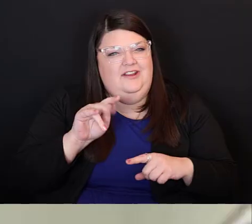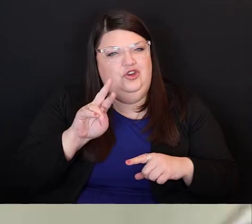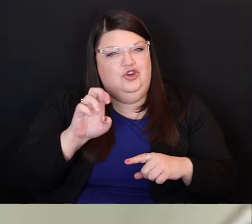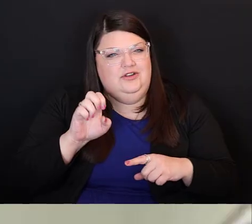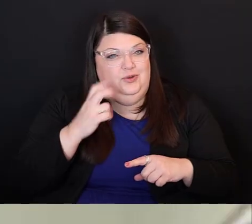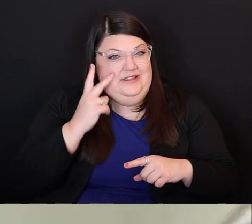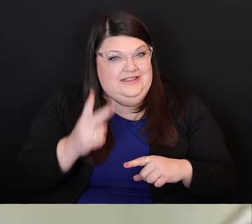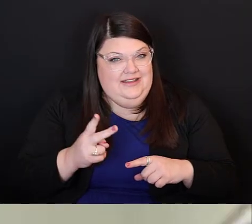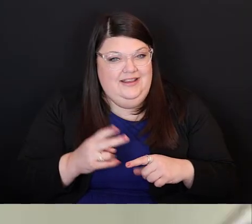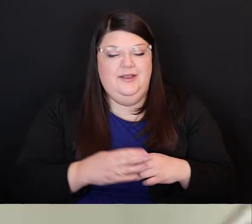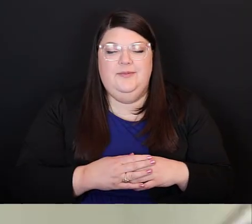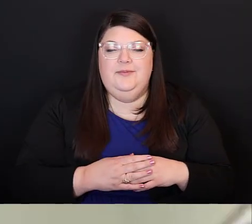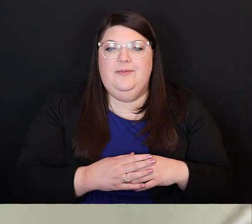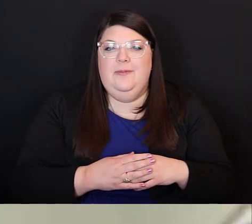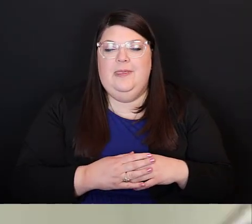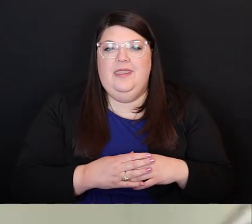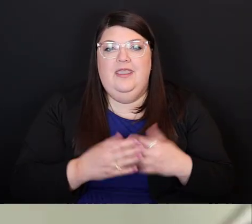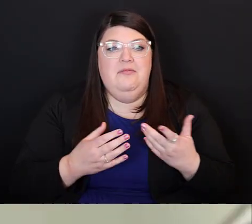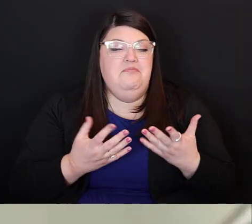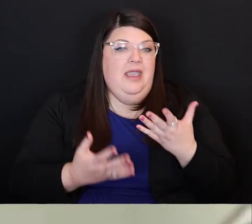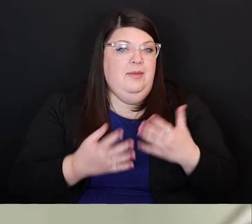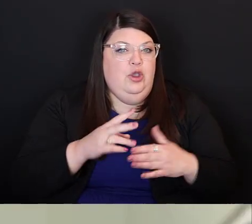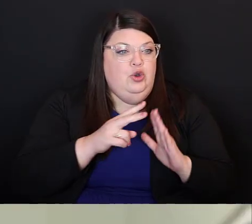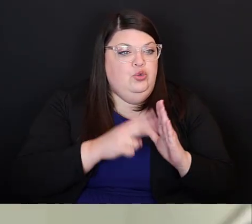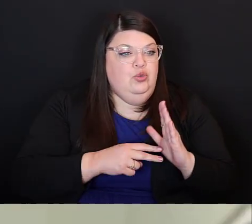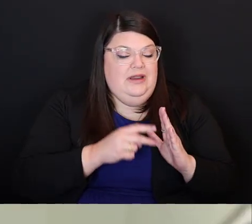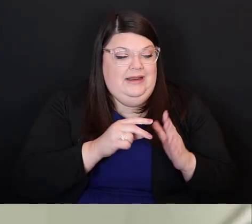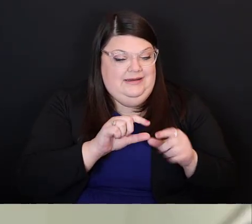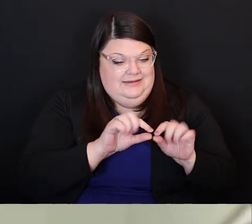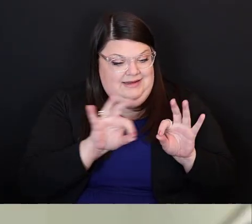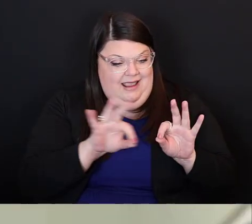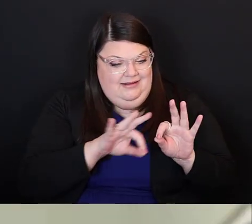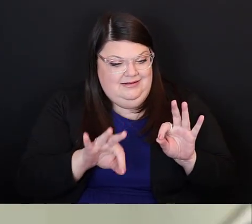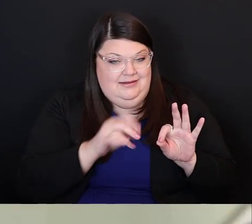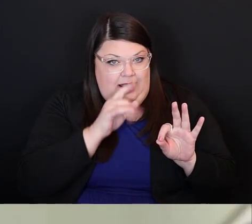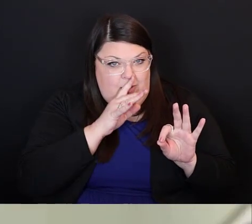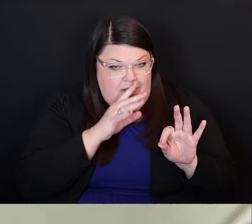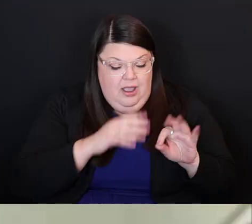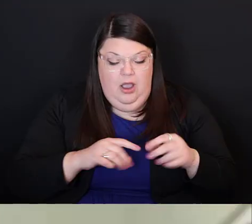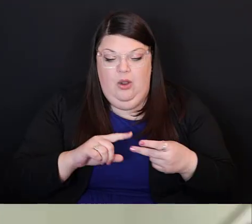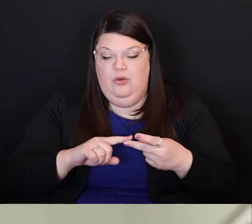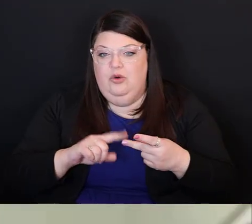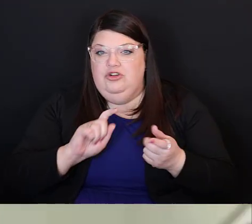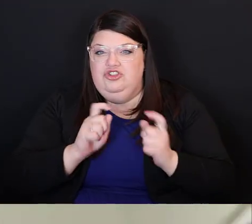There are abilities to read text out loud, change the font size and display contrast,